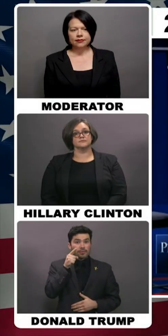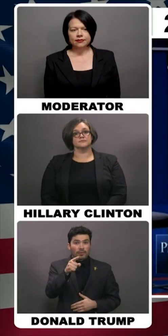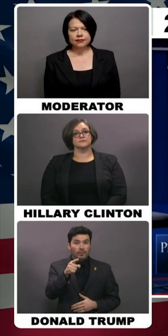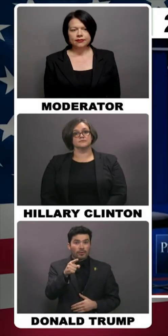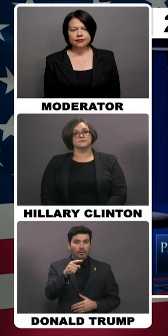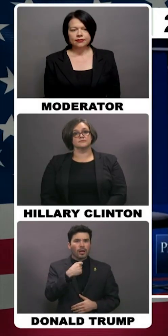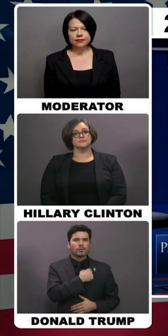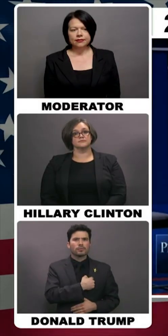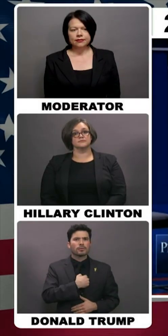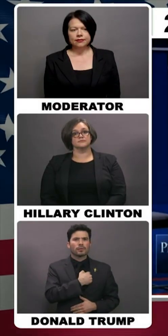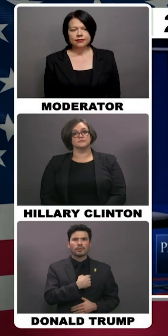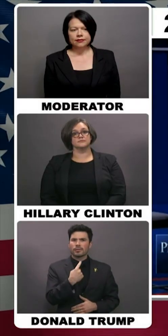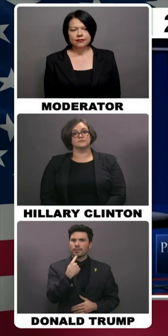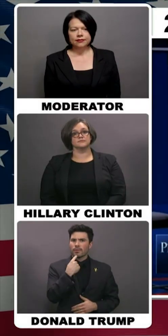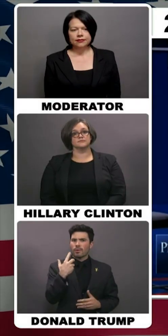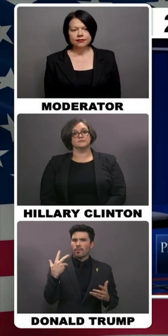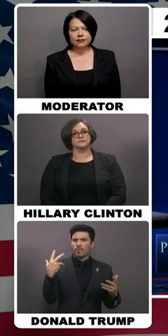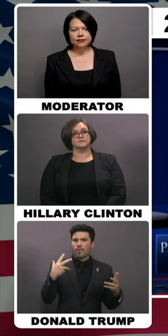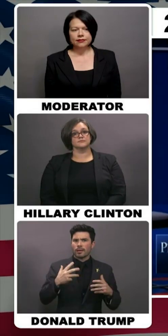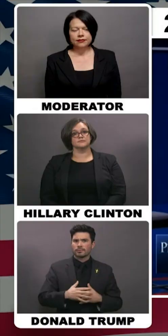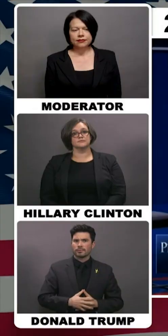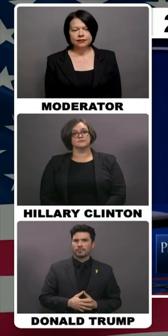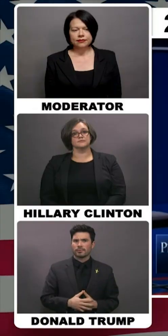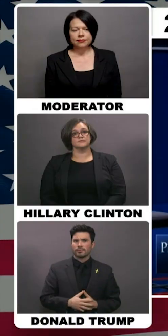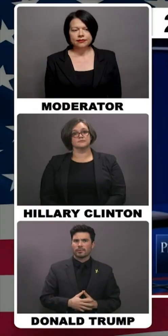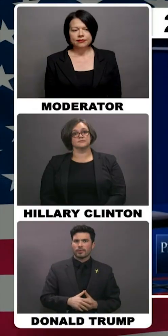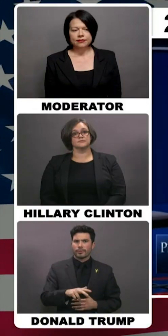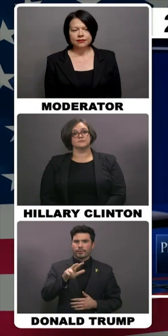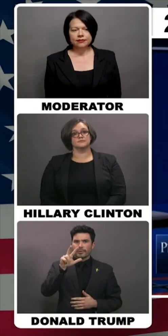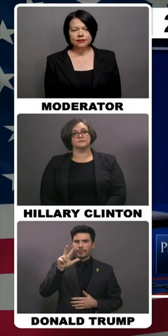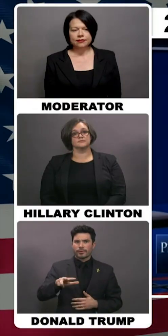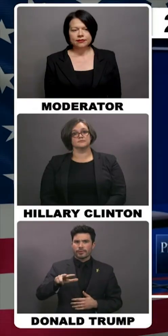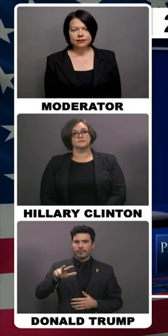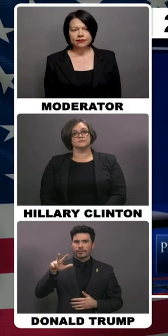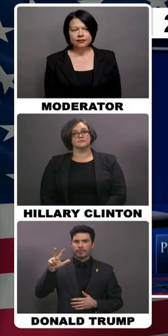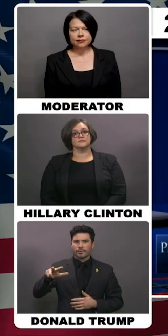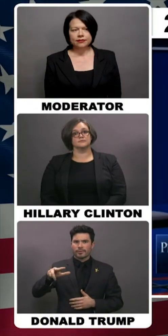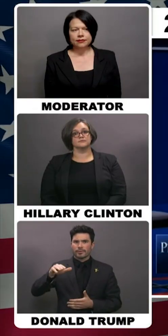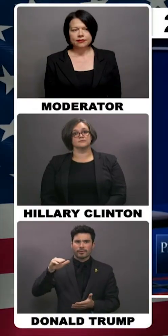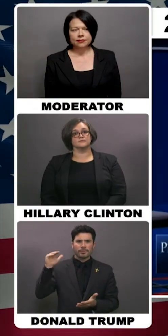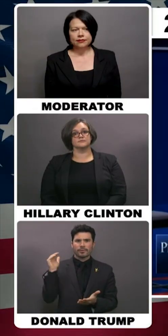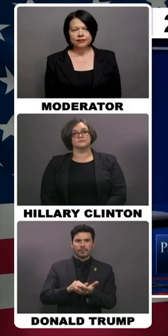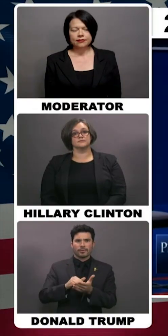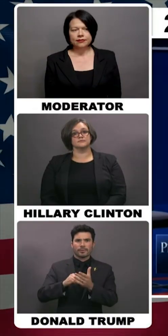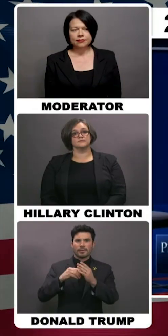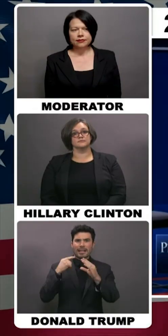for are the 33,000 emails that you deleted and that you acid washed.